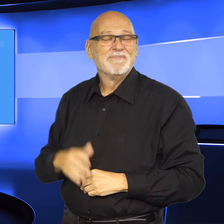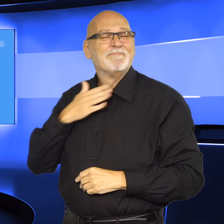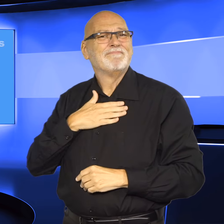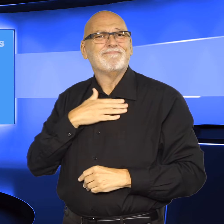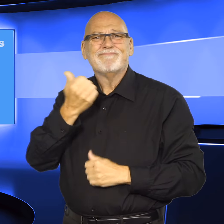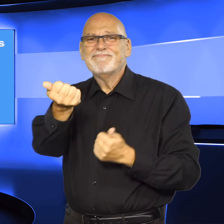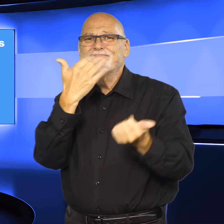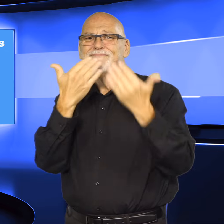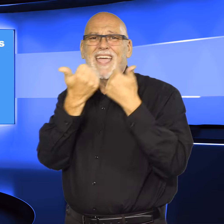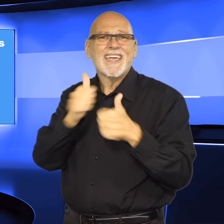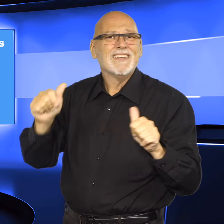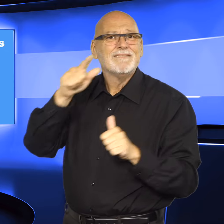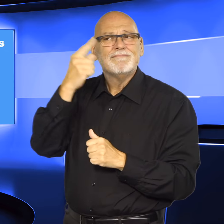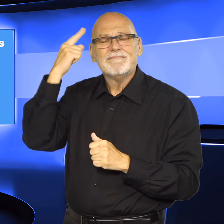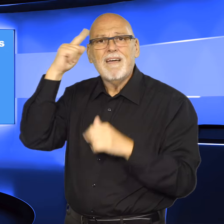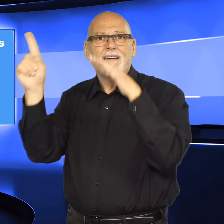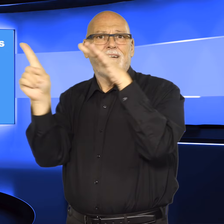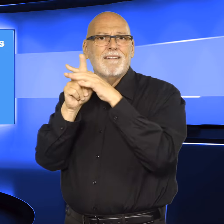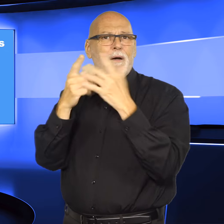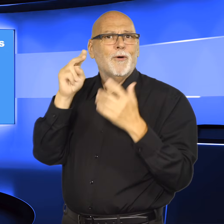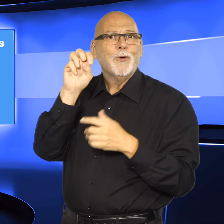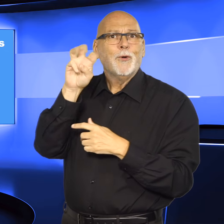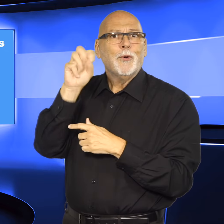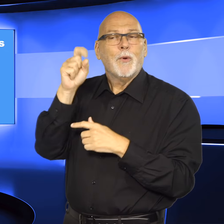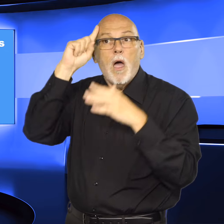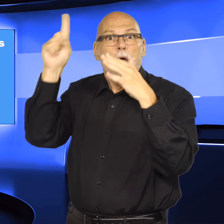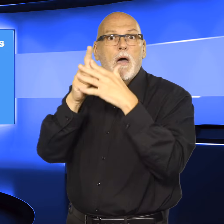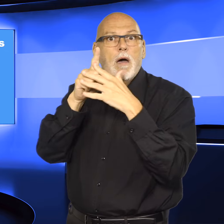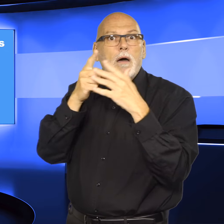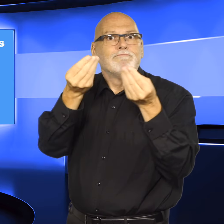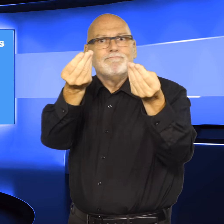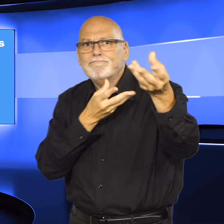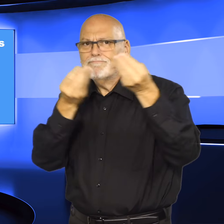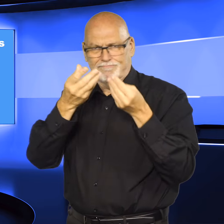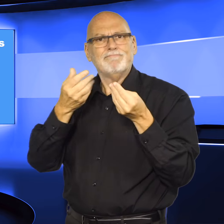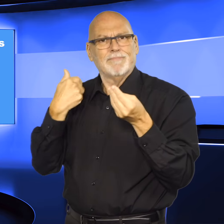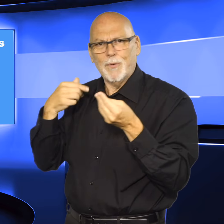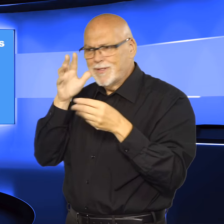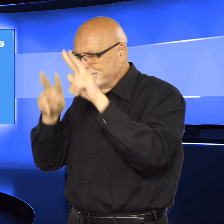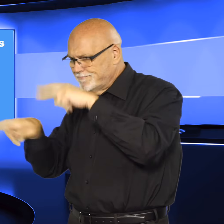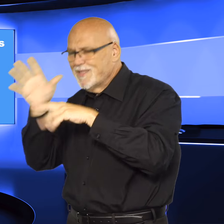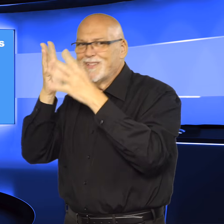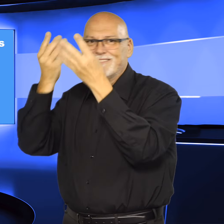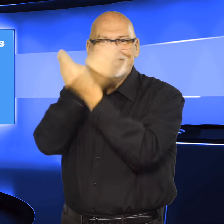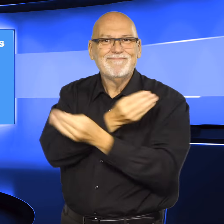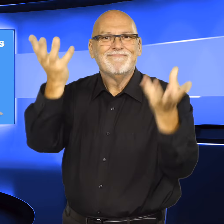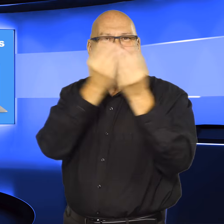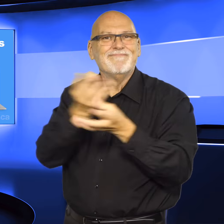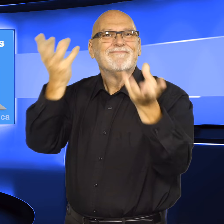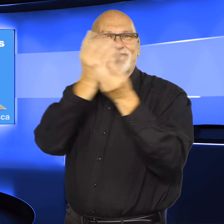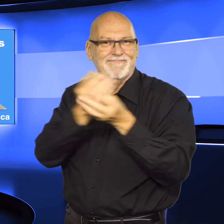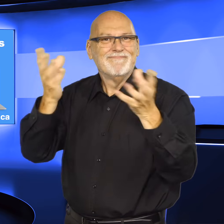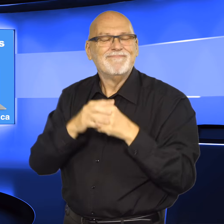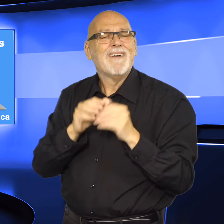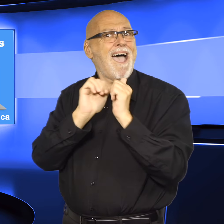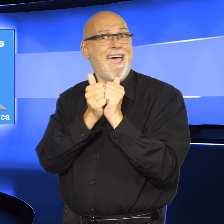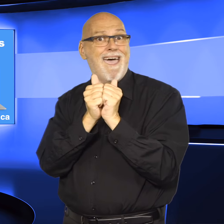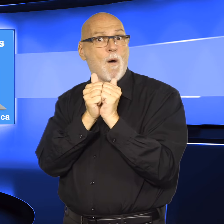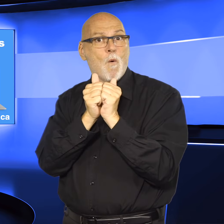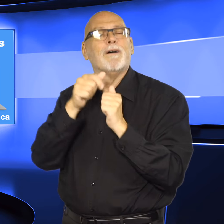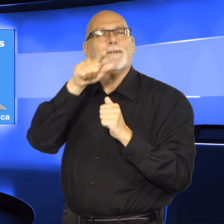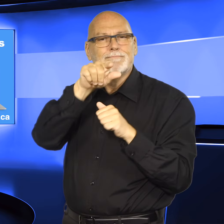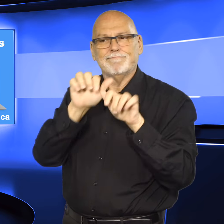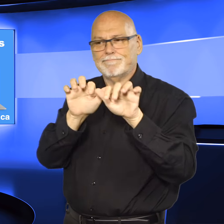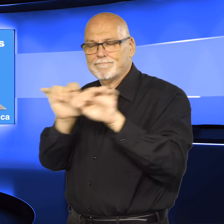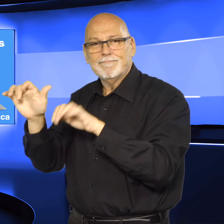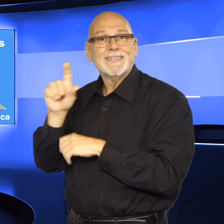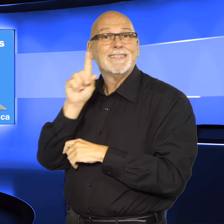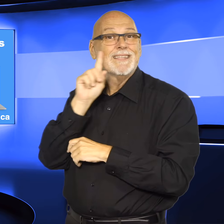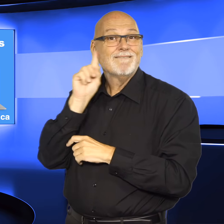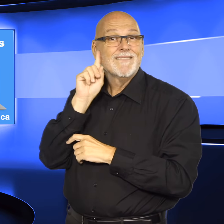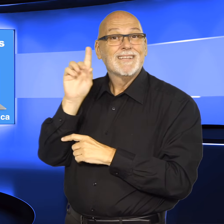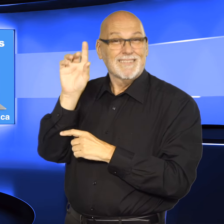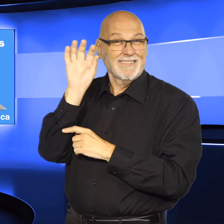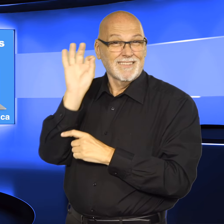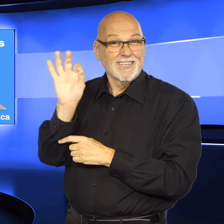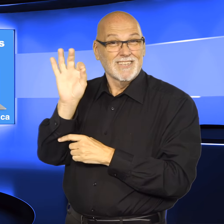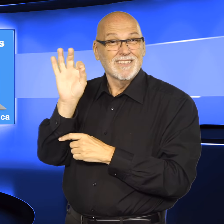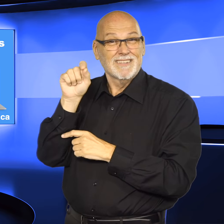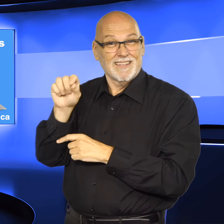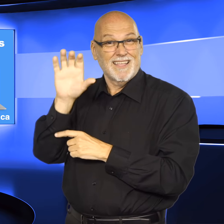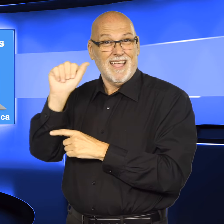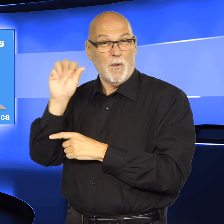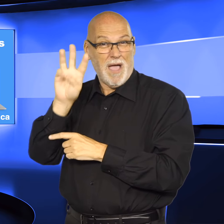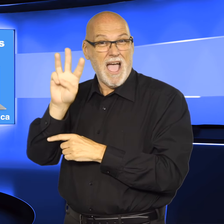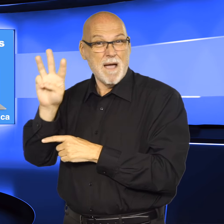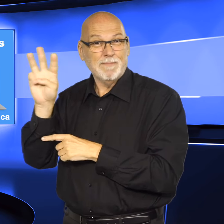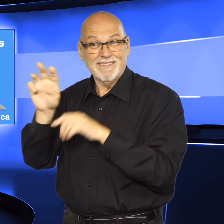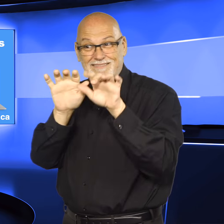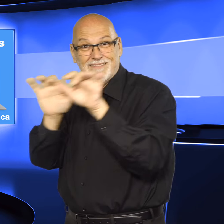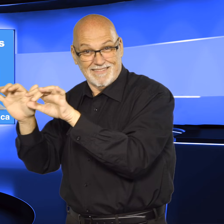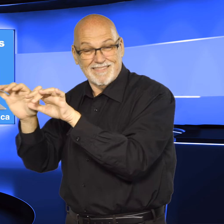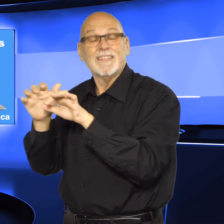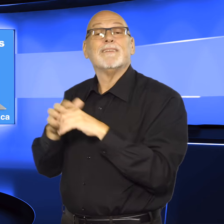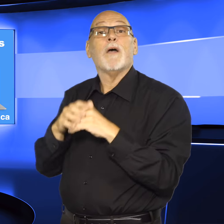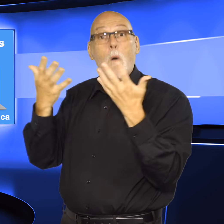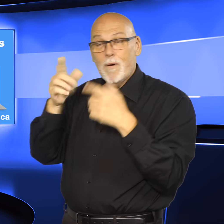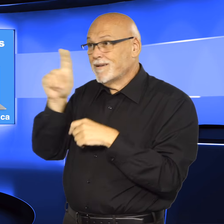Please send your news suggestions through our website www.DeafDots.ca